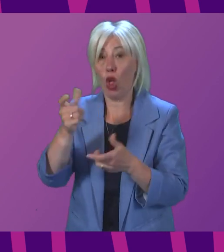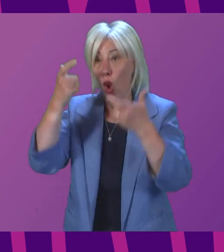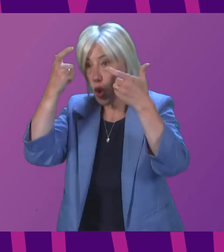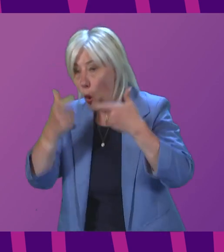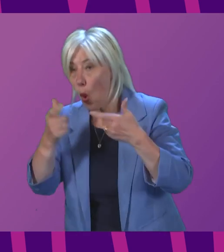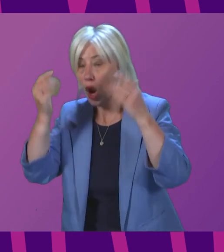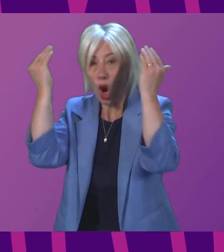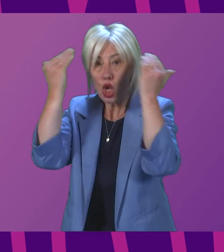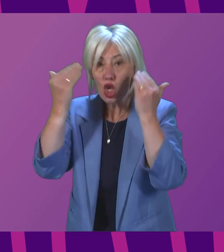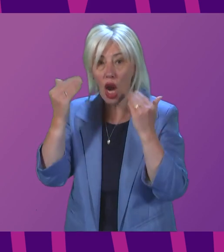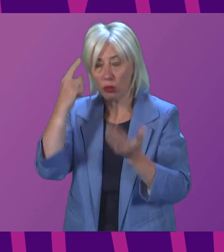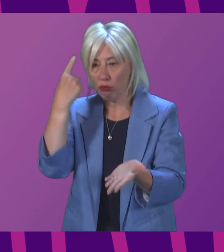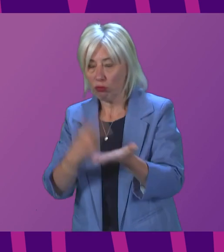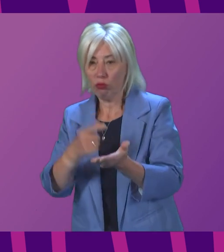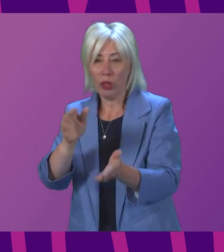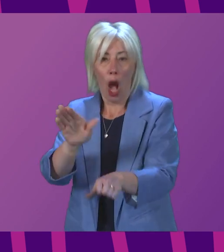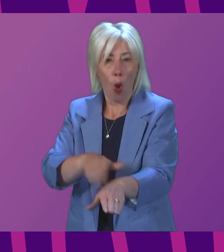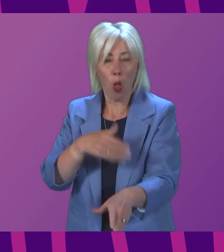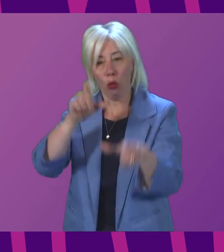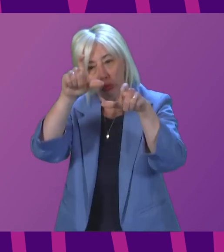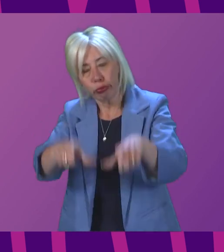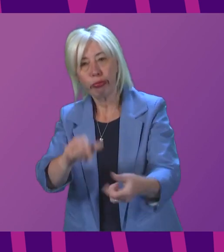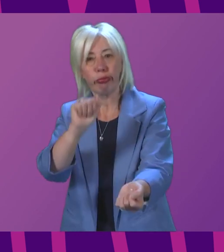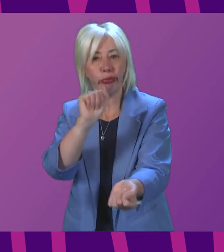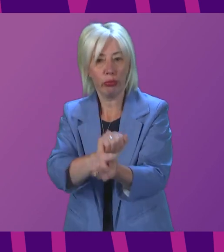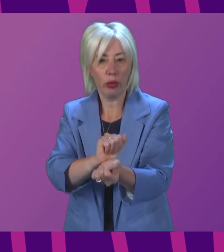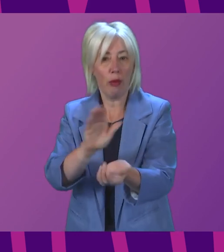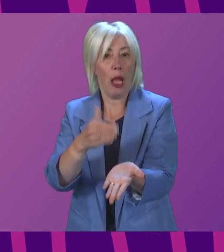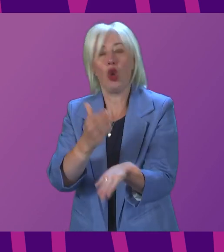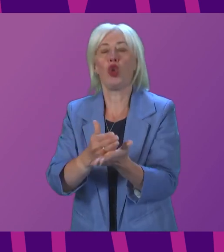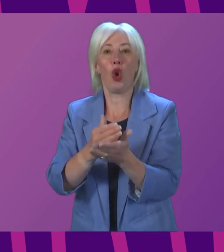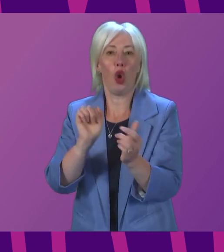The important thing is that we have the right statutory legal framework in place.